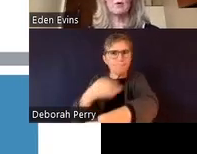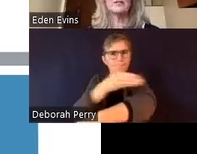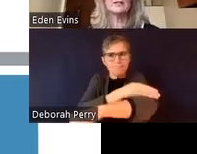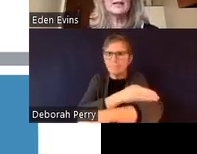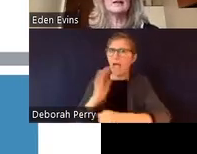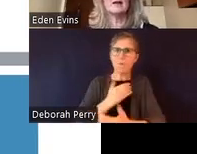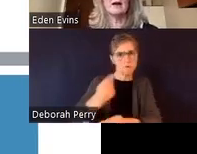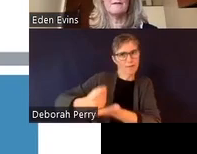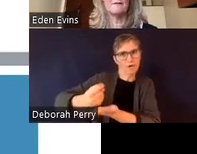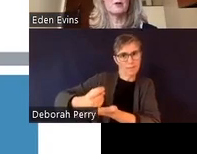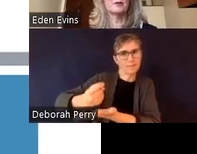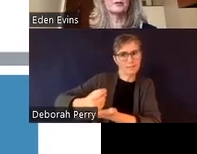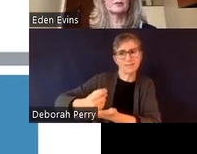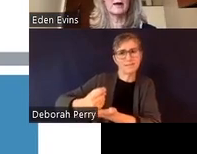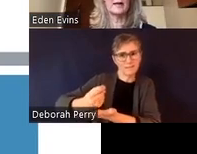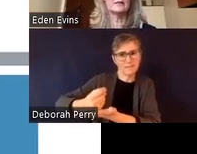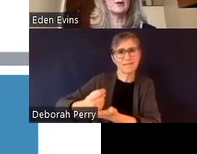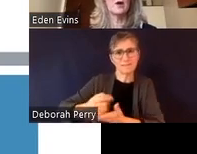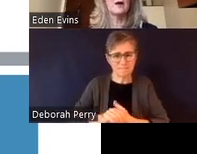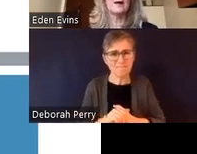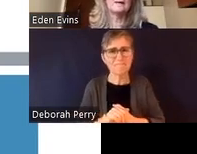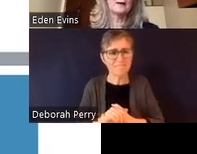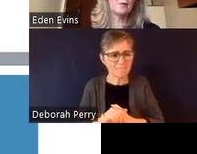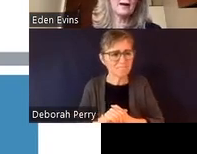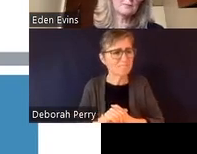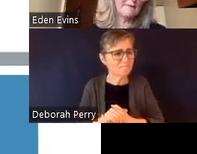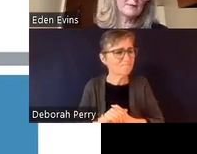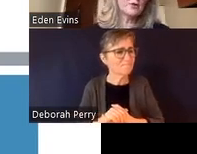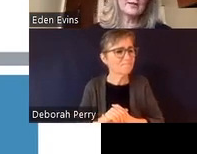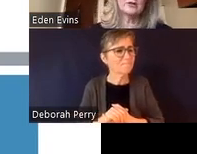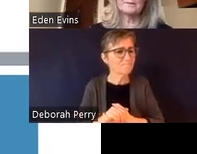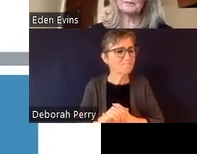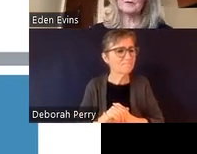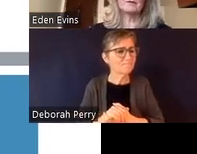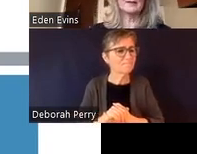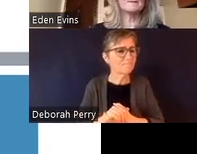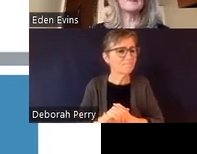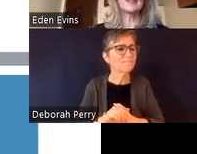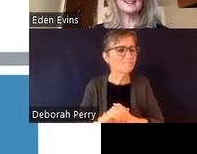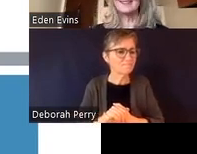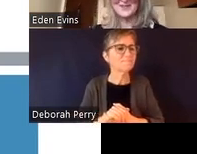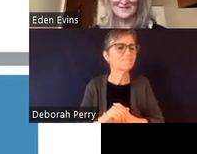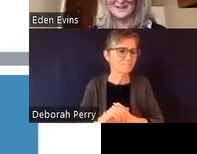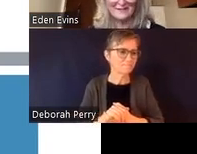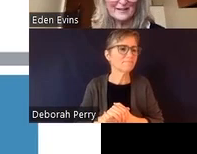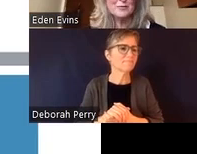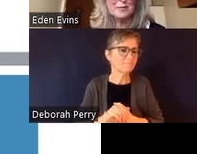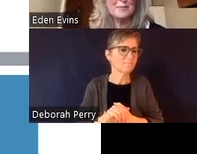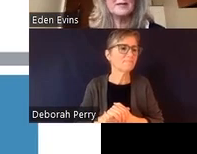want to see for folks, right? So what I have been trying to really, you know, convince people, is